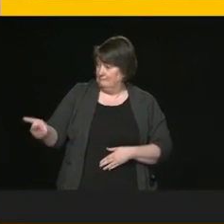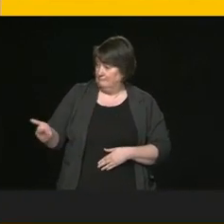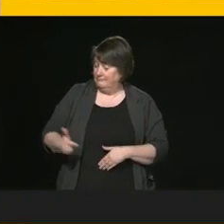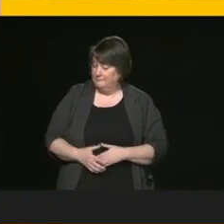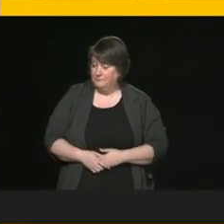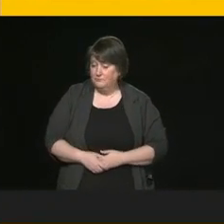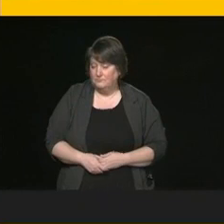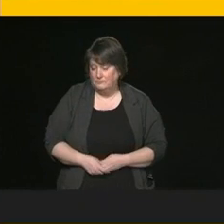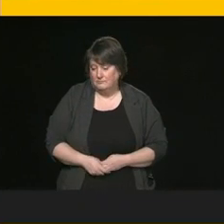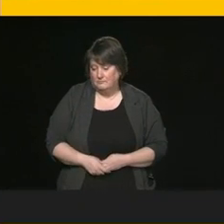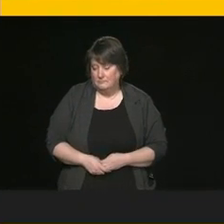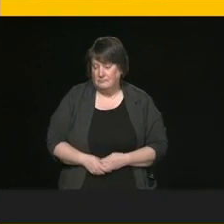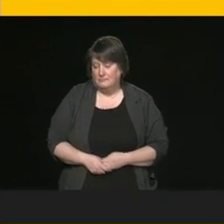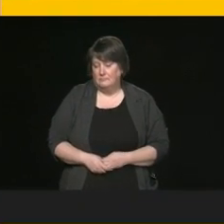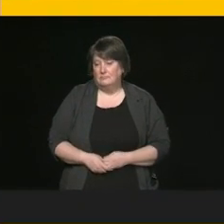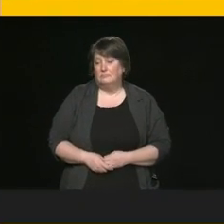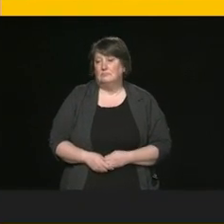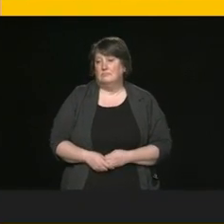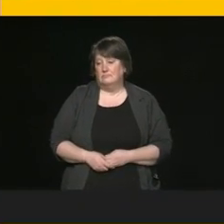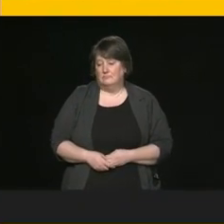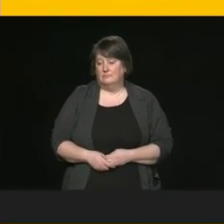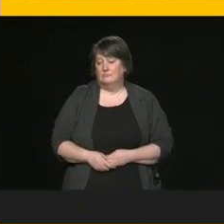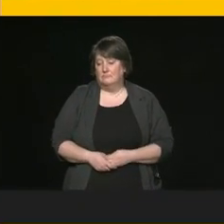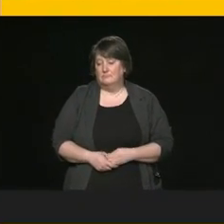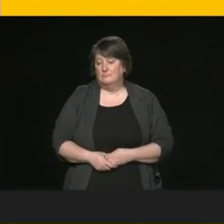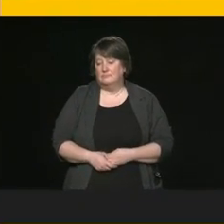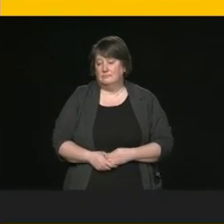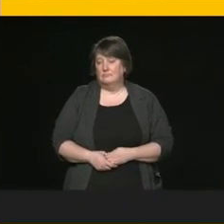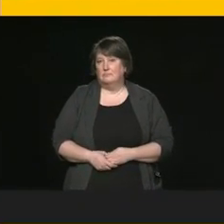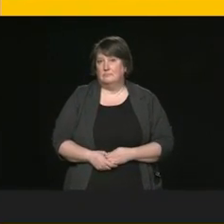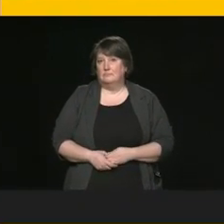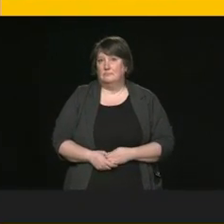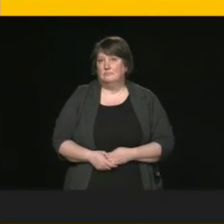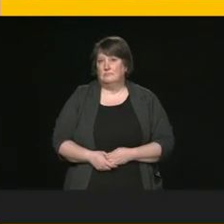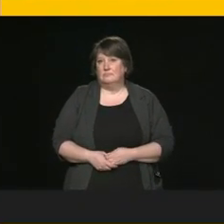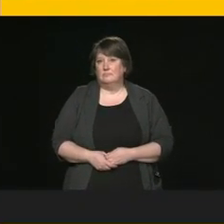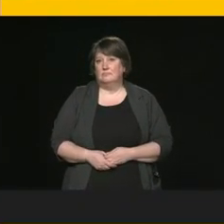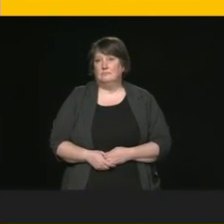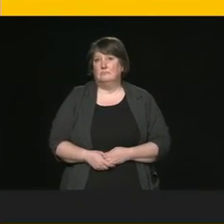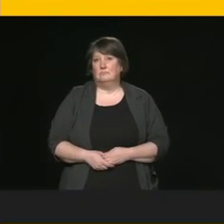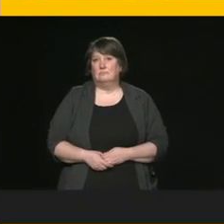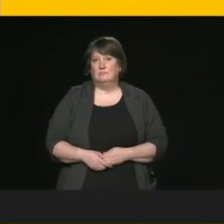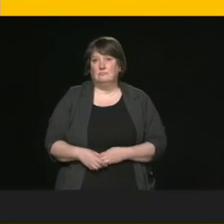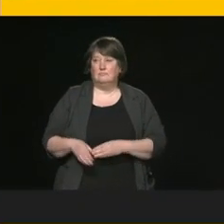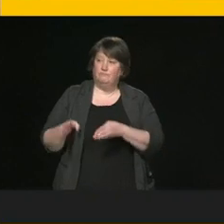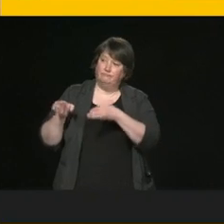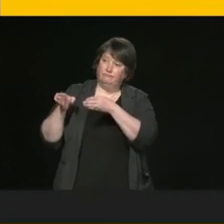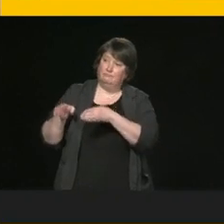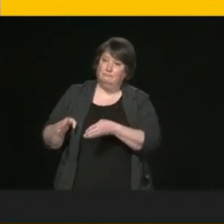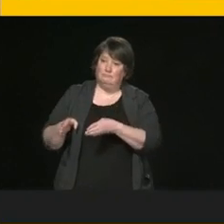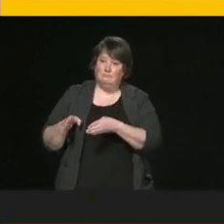THANK YOU, MINISTER.